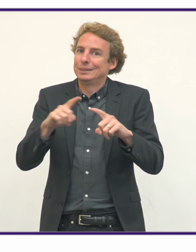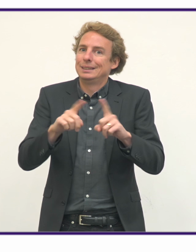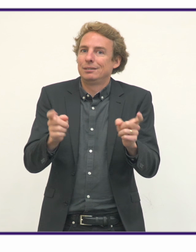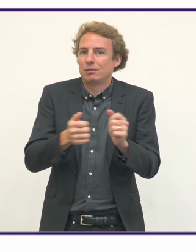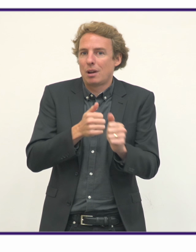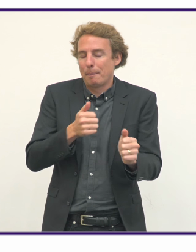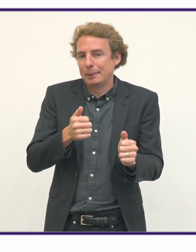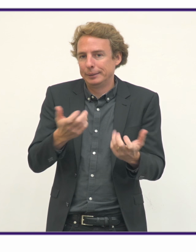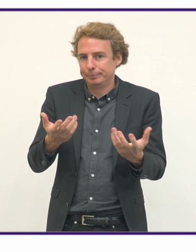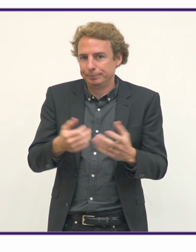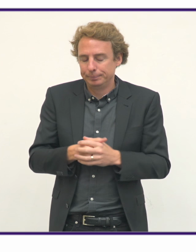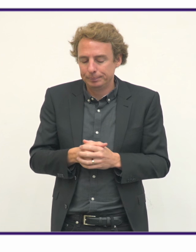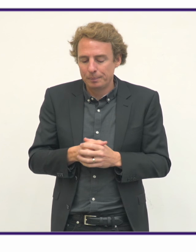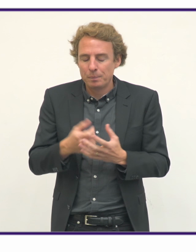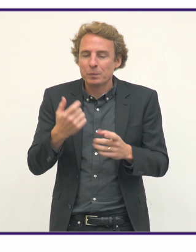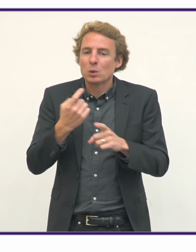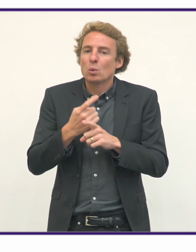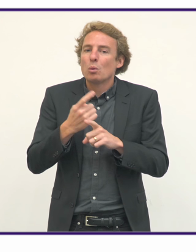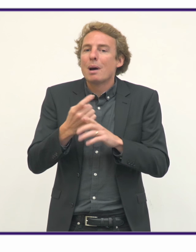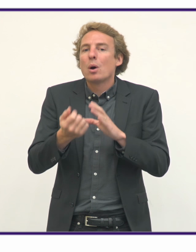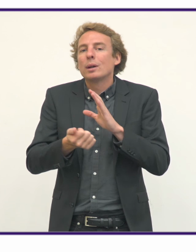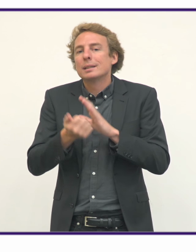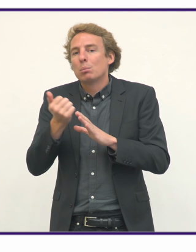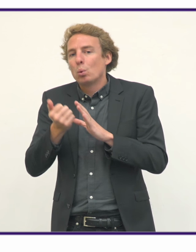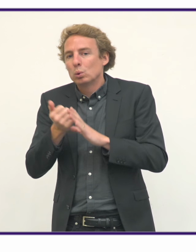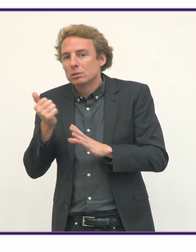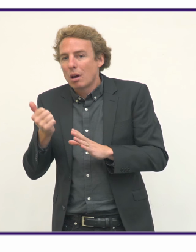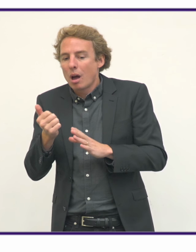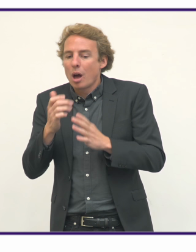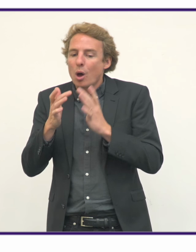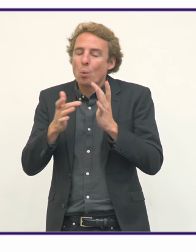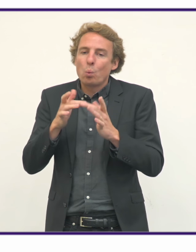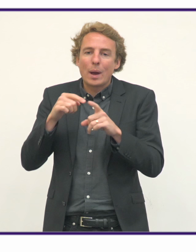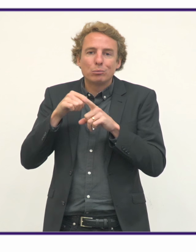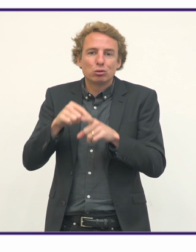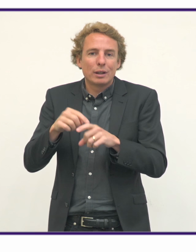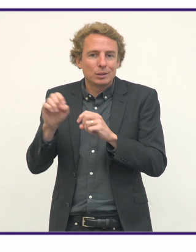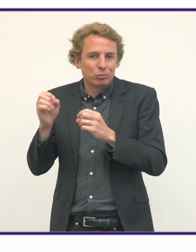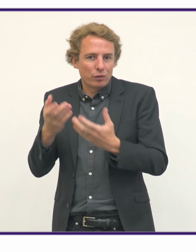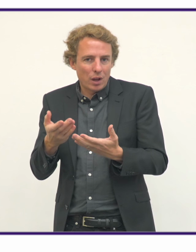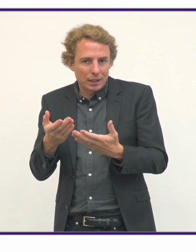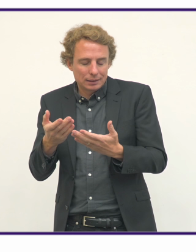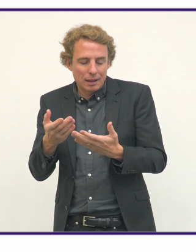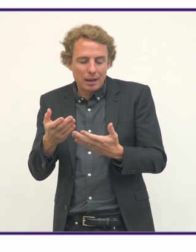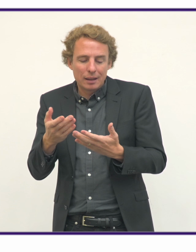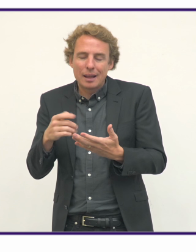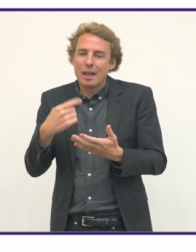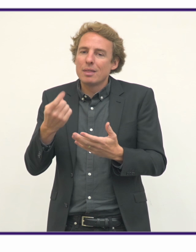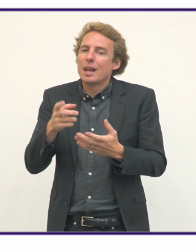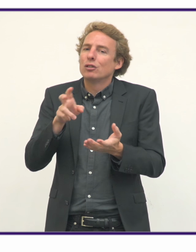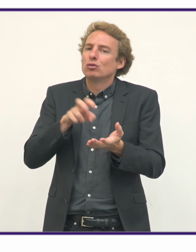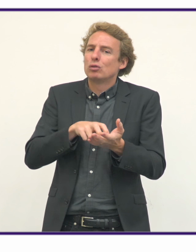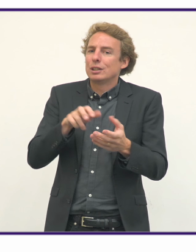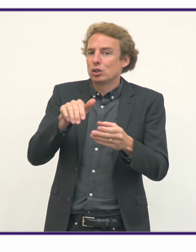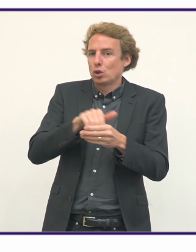We talk about an exporter, we specify a web trace provider, and then the bit that's different is we register a context manager